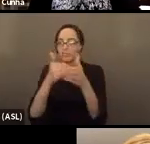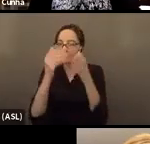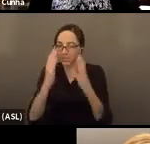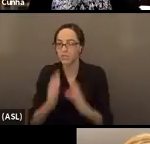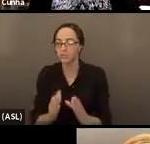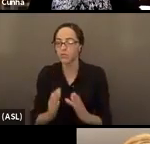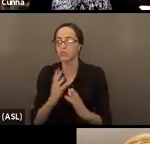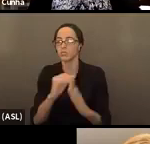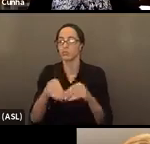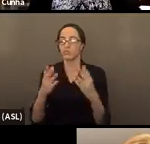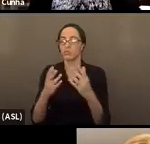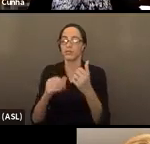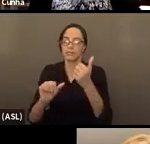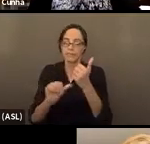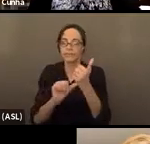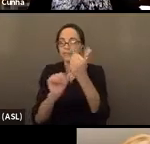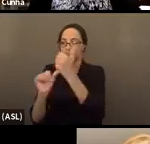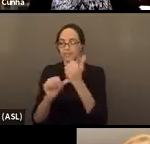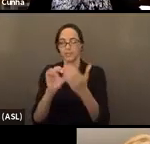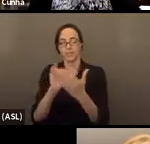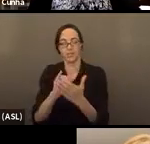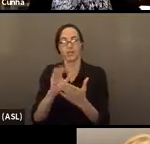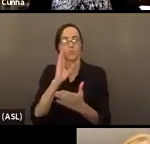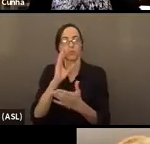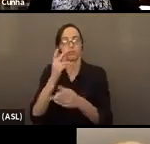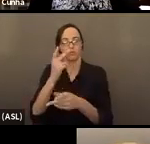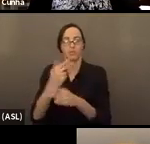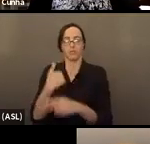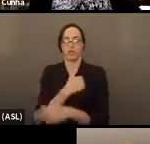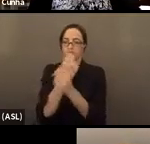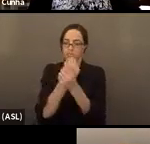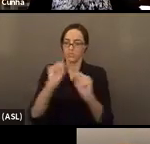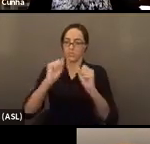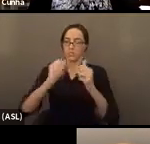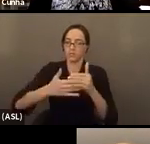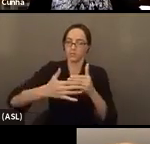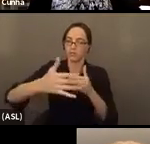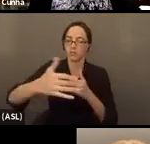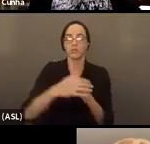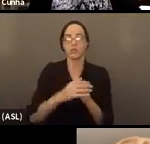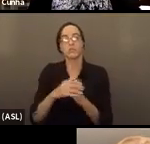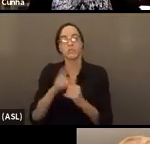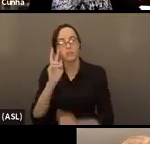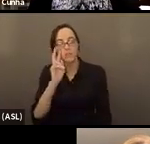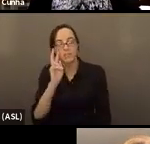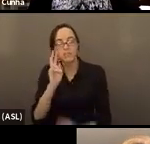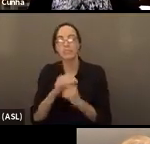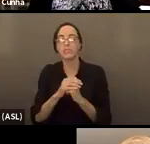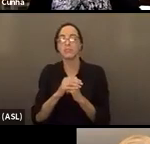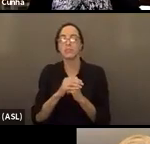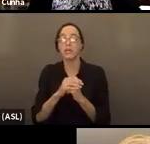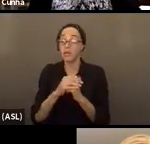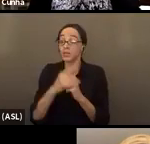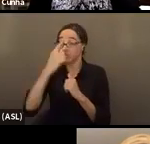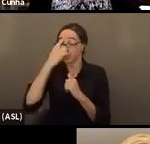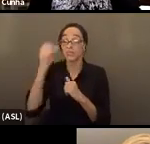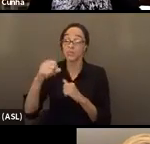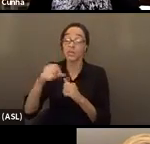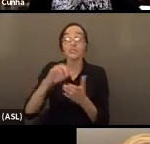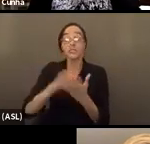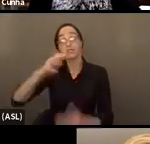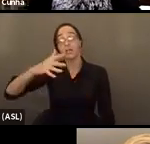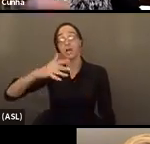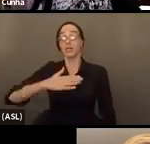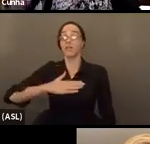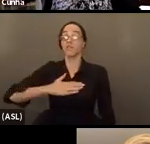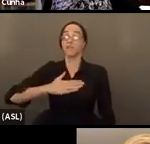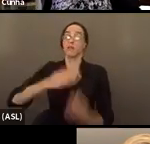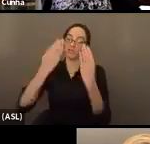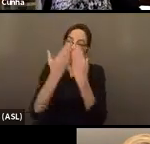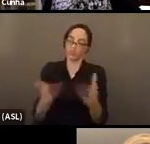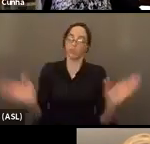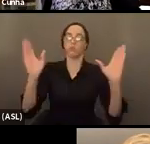keep us safe um let me see so i think yes that's kind of uh my overview and i just want to stress